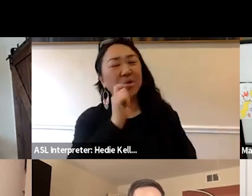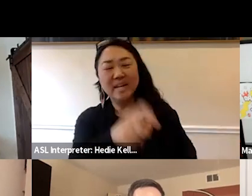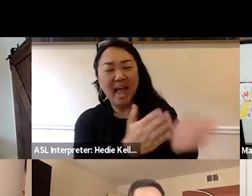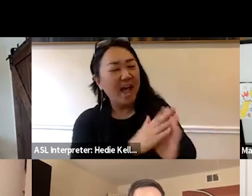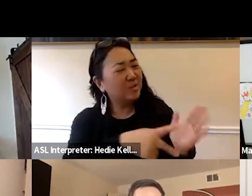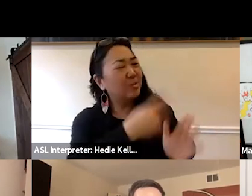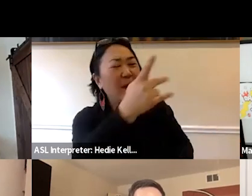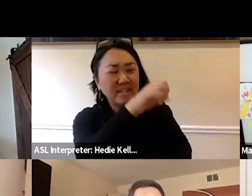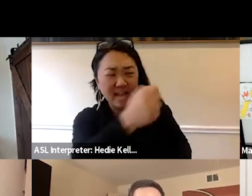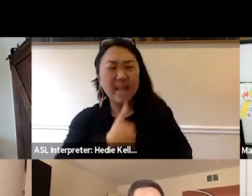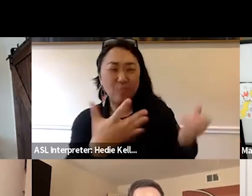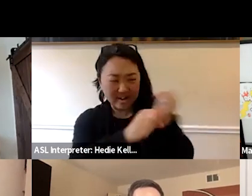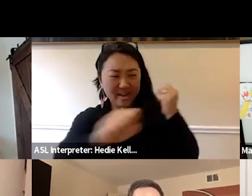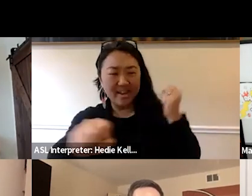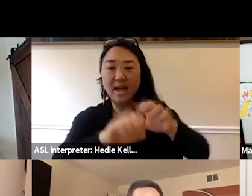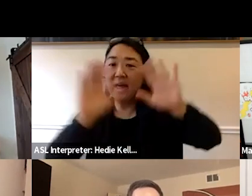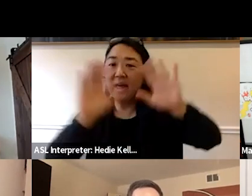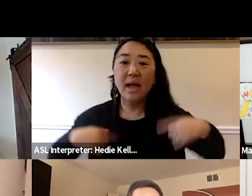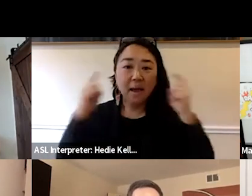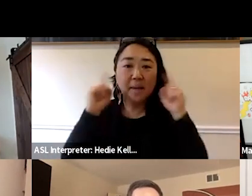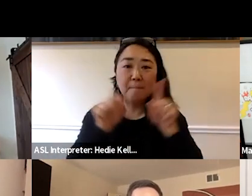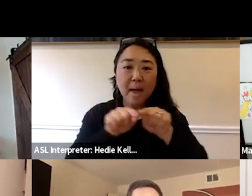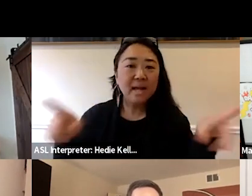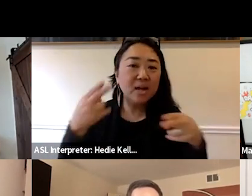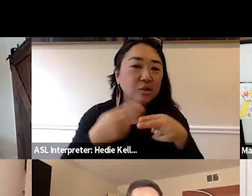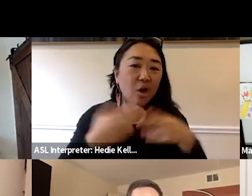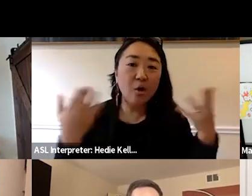So our podcast is called Article 19. You can get it anywhere.